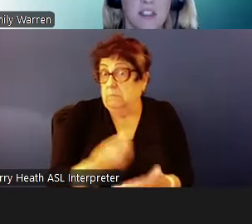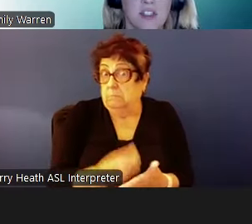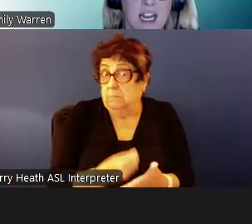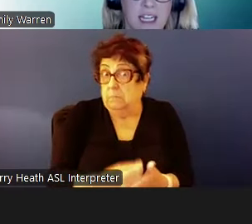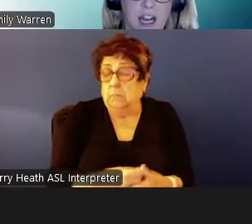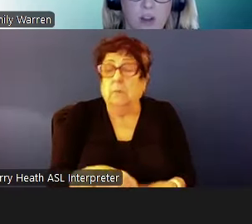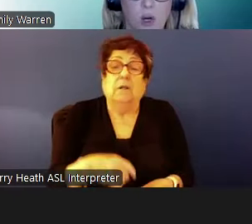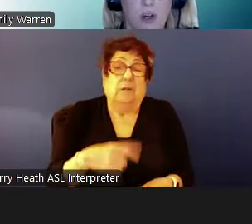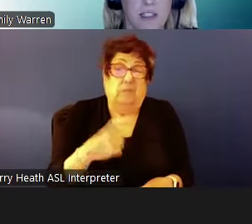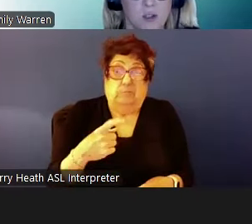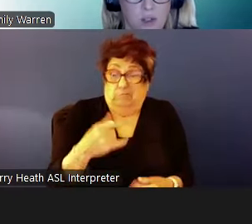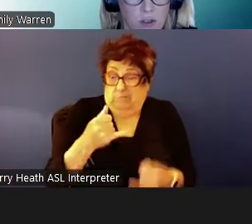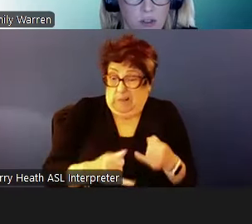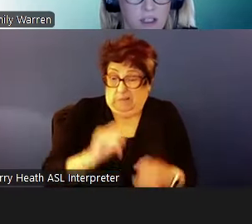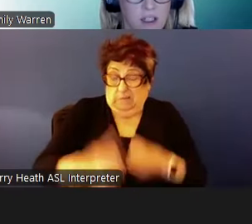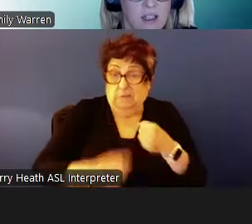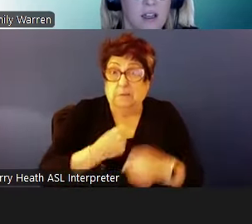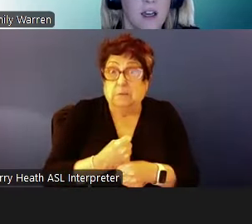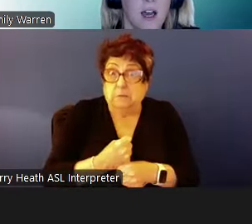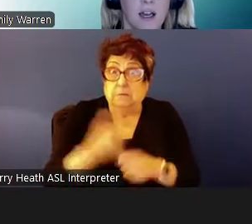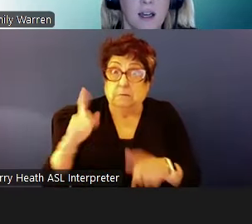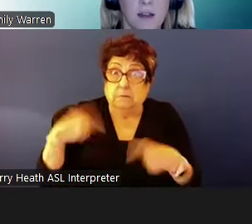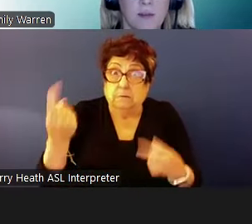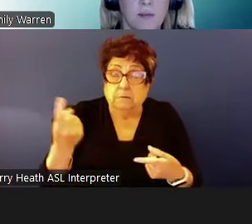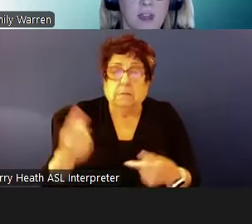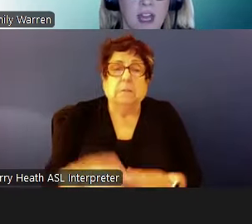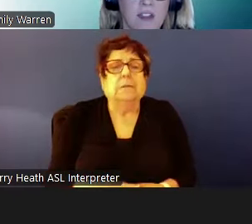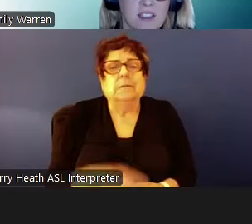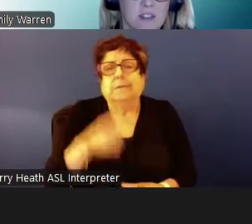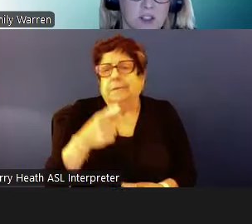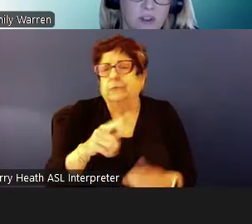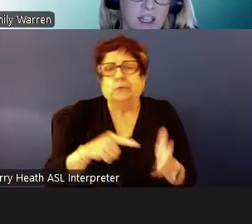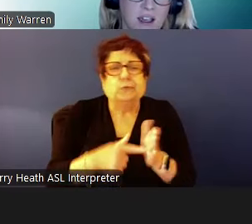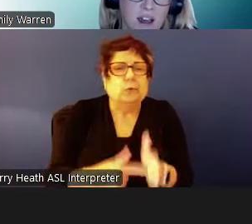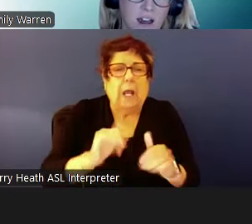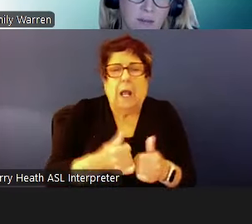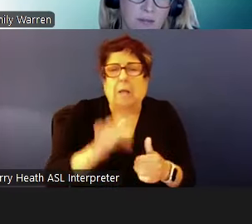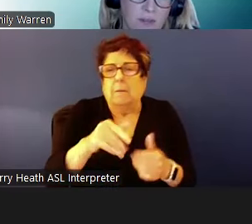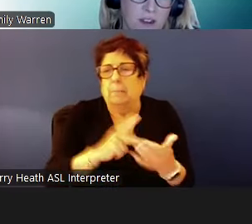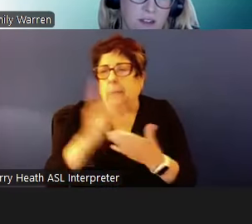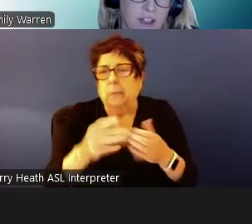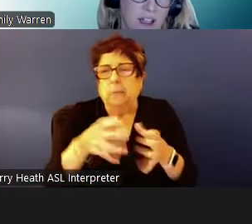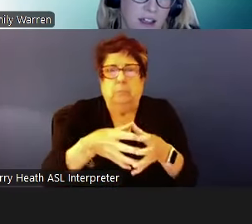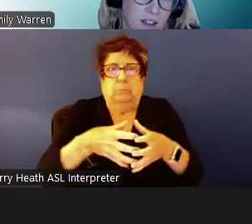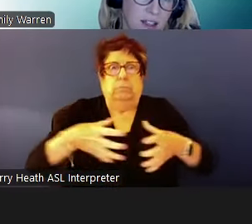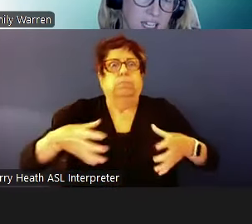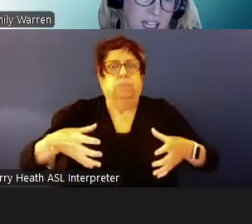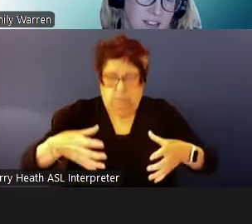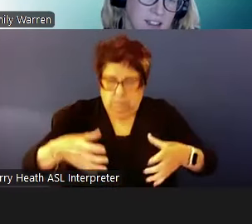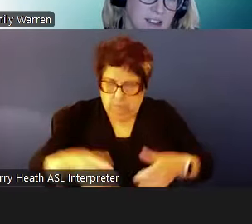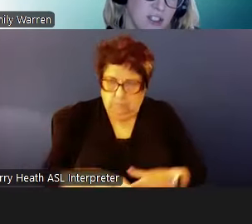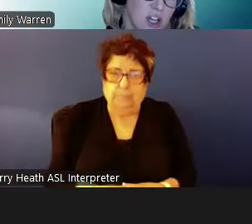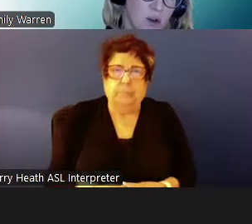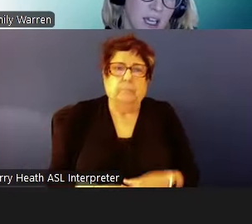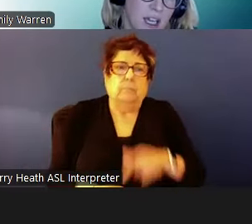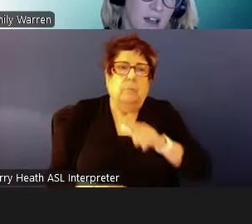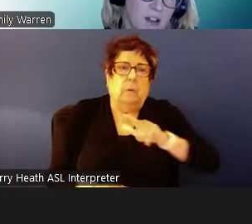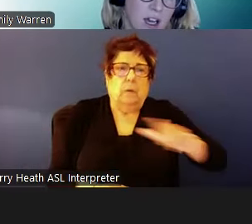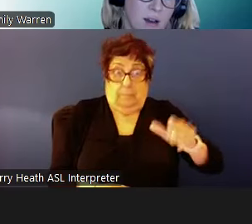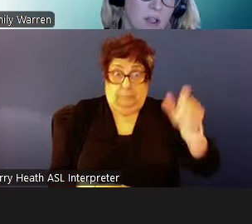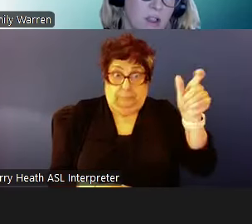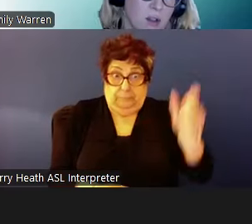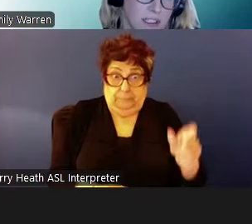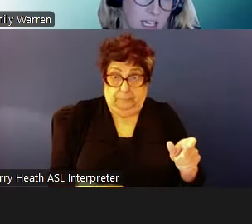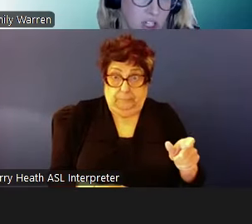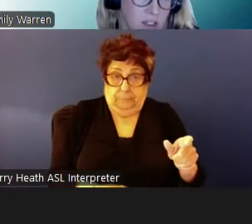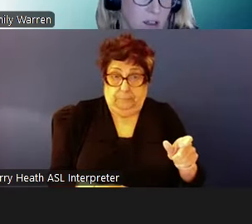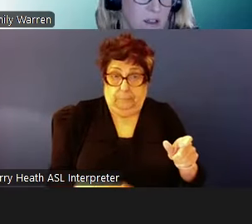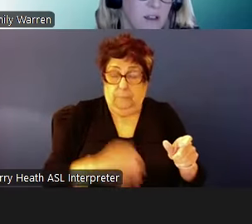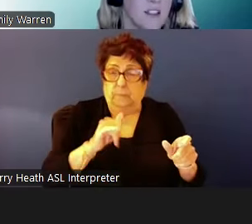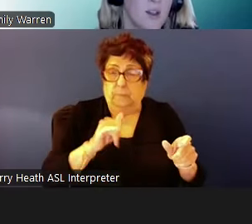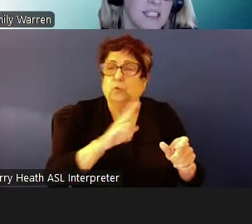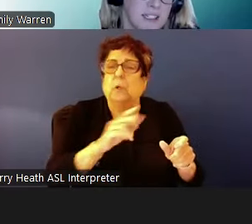just to highlight how the program has grown. So, the left axis is showing utilization so ideally we